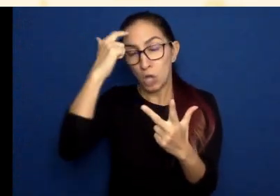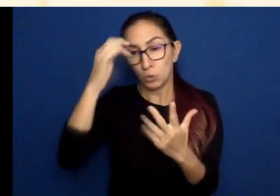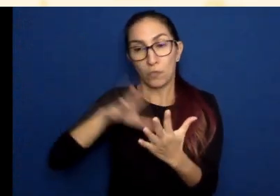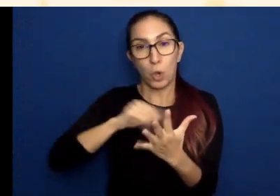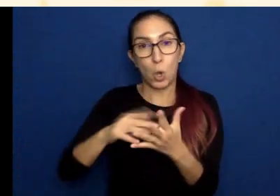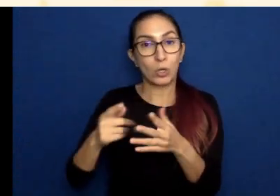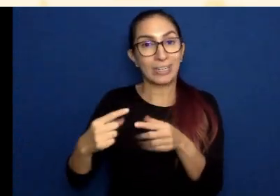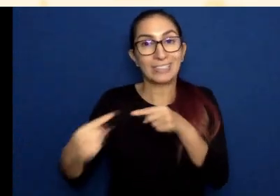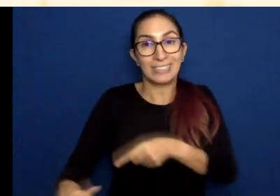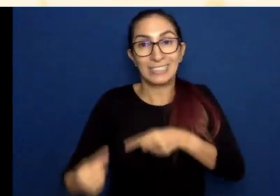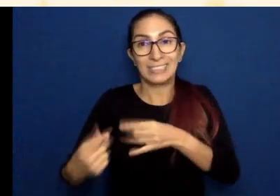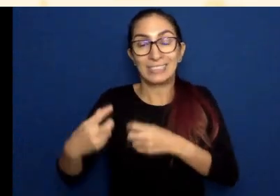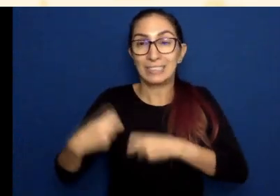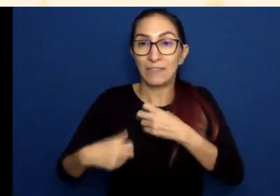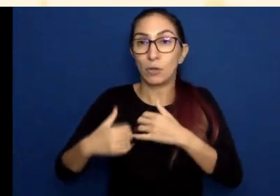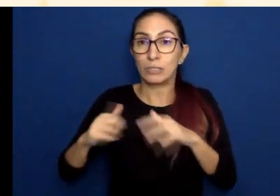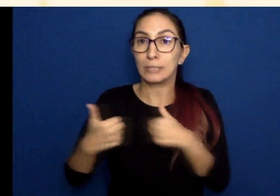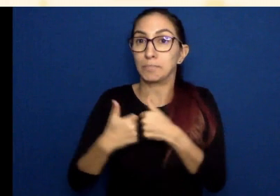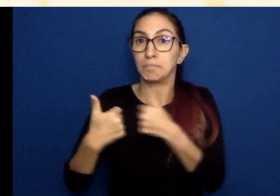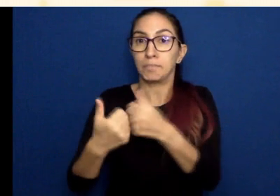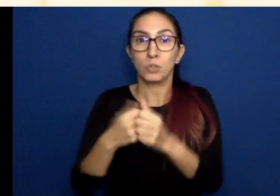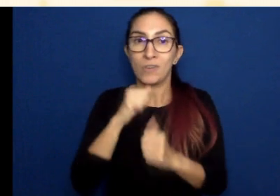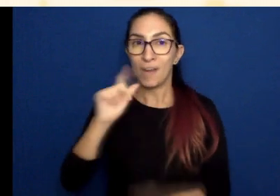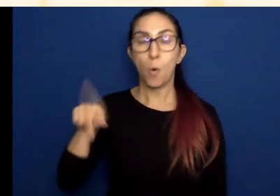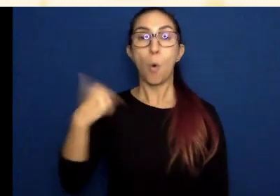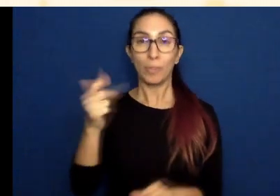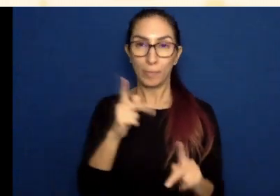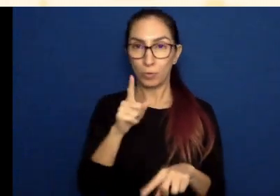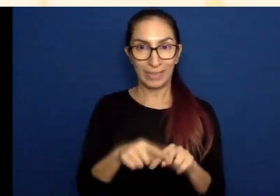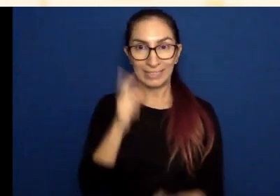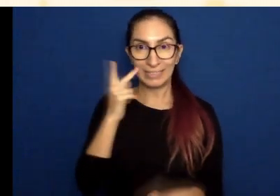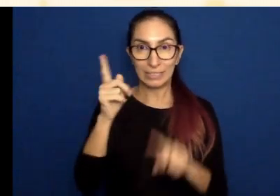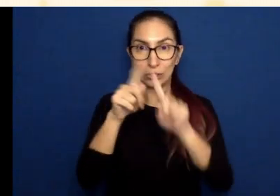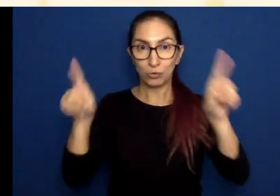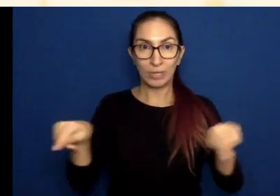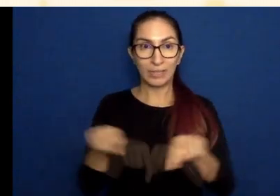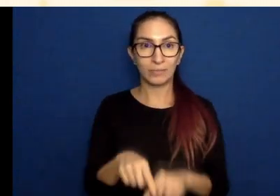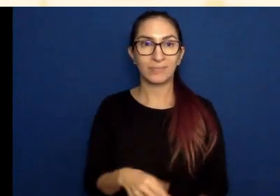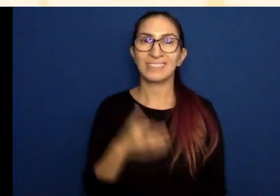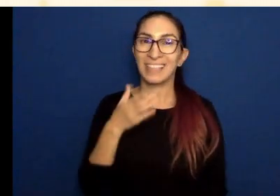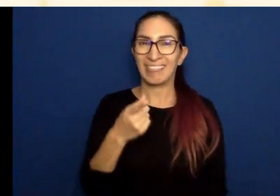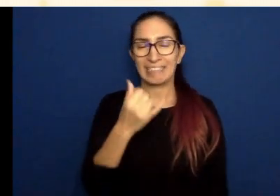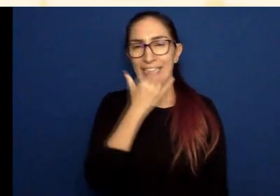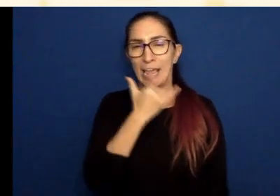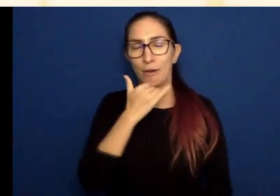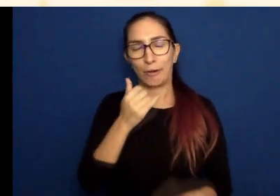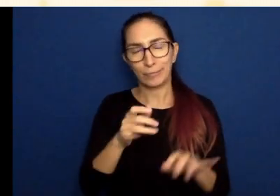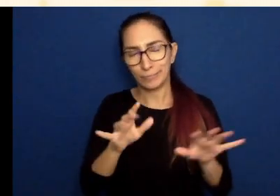So it's not just about people who can't see the screen. So this is a very common error. You can .